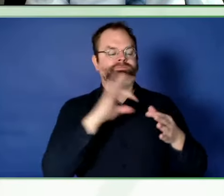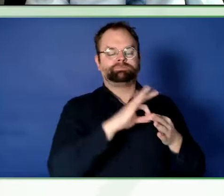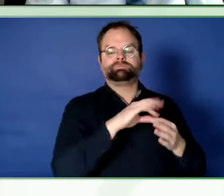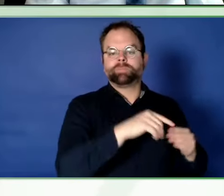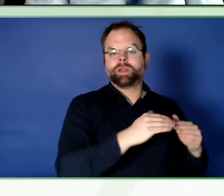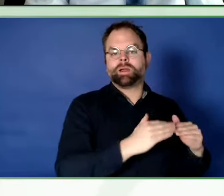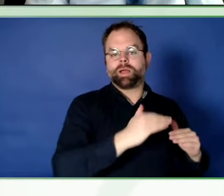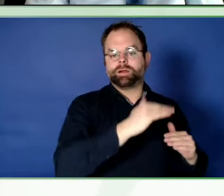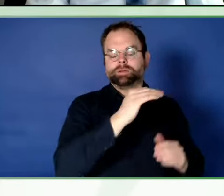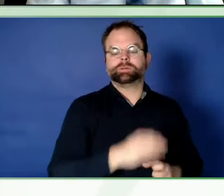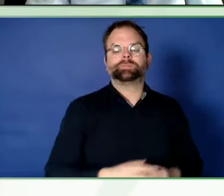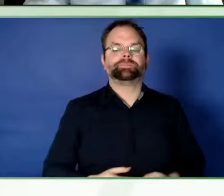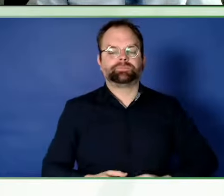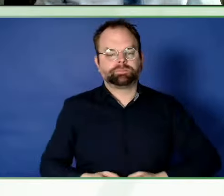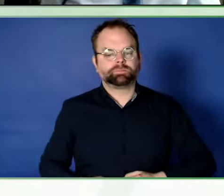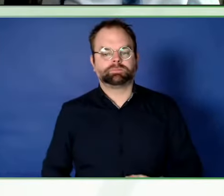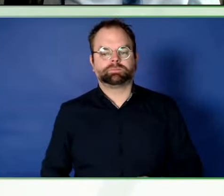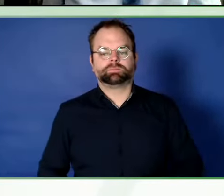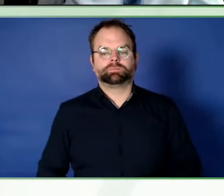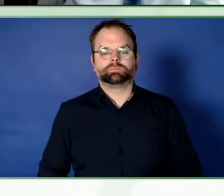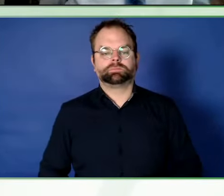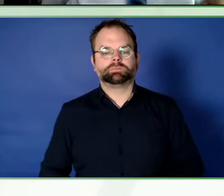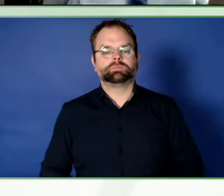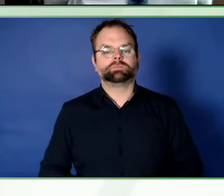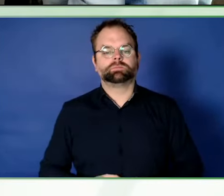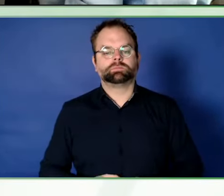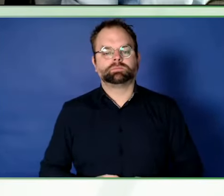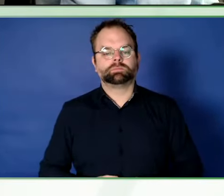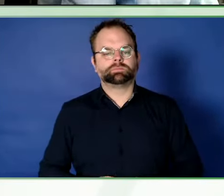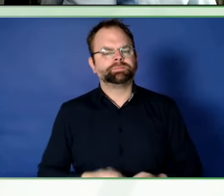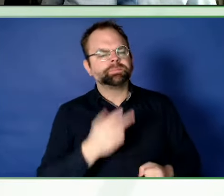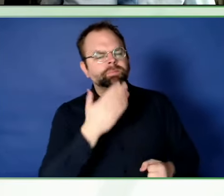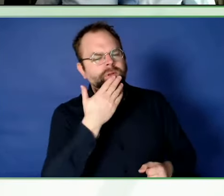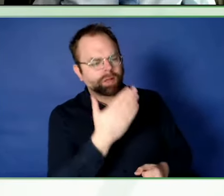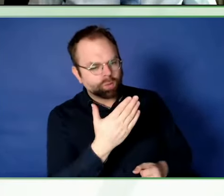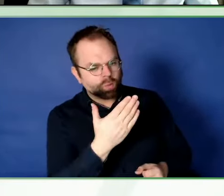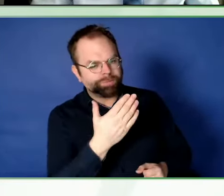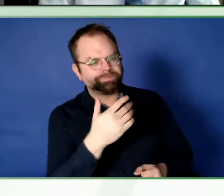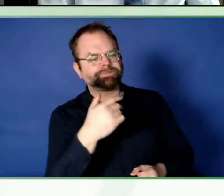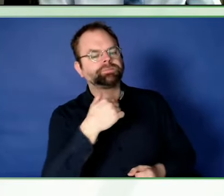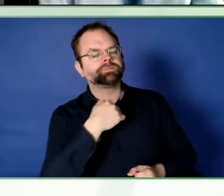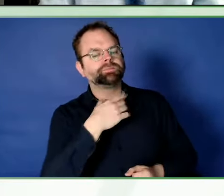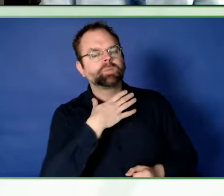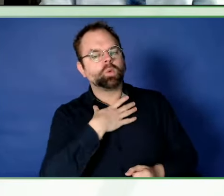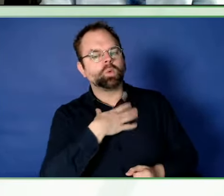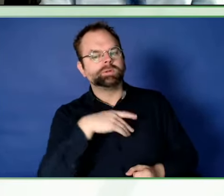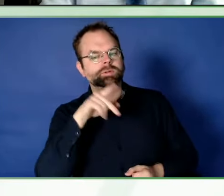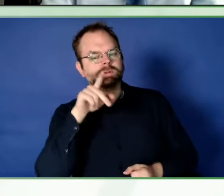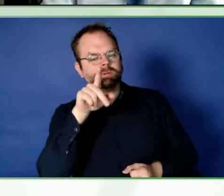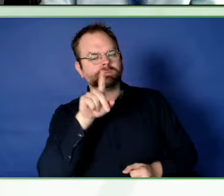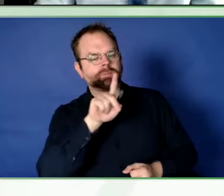doing, what can other city planners, other municipalities, urban development planners,